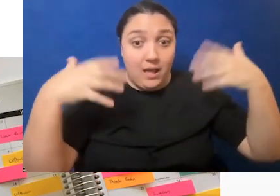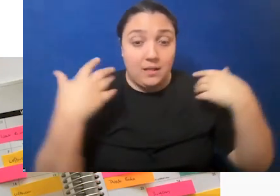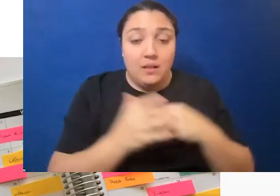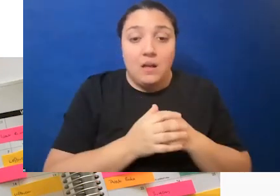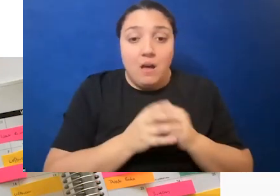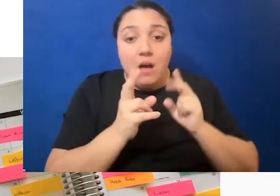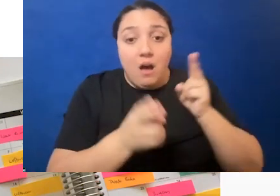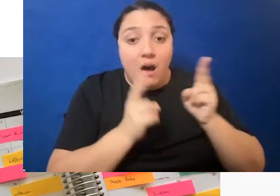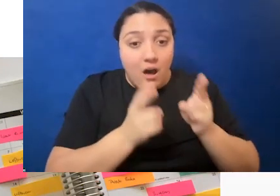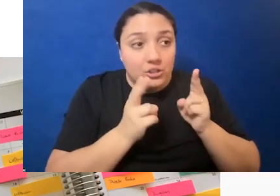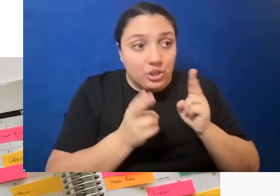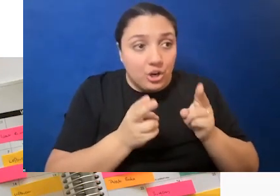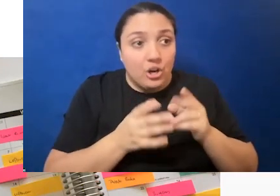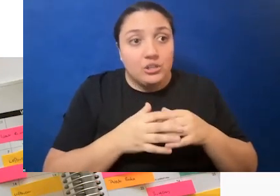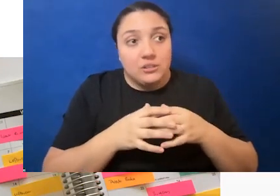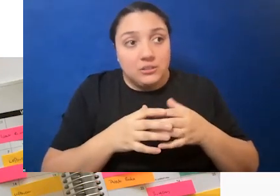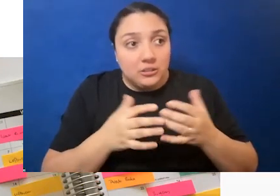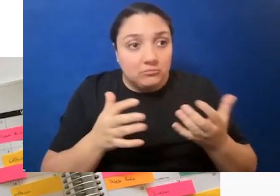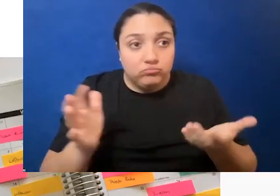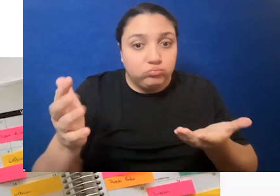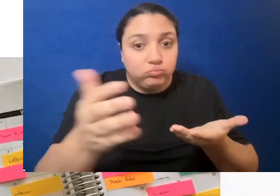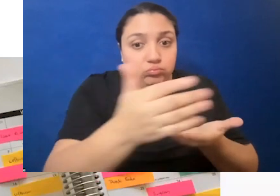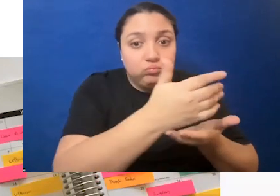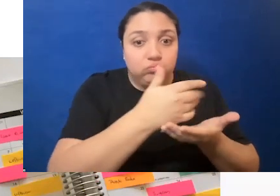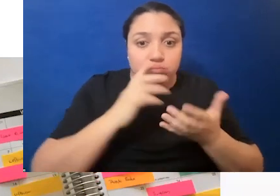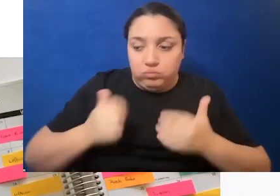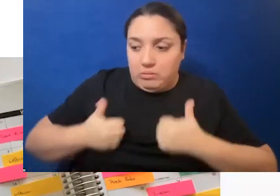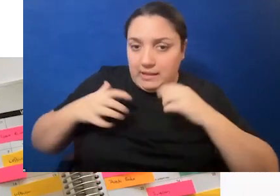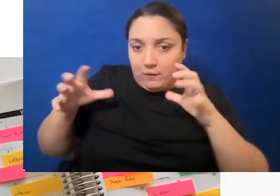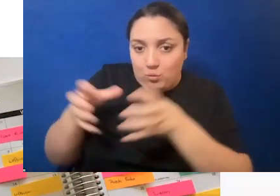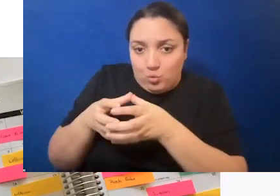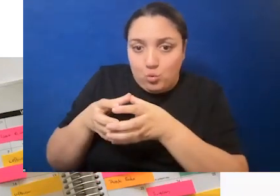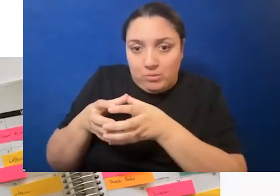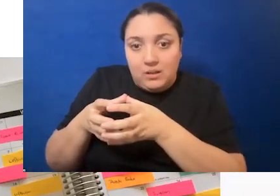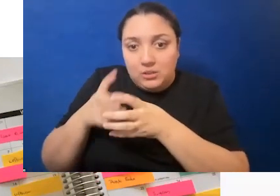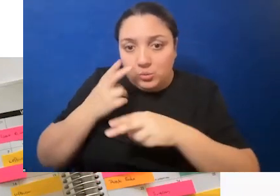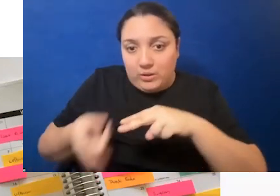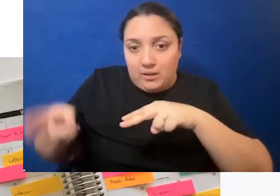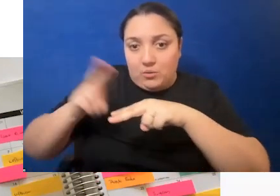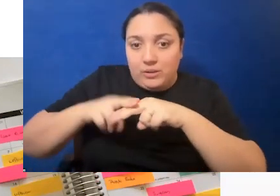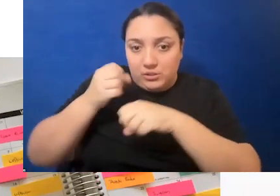HUNTERS AND GATHERS AND LIVED IN GROUPS TO INCREASE THE SURVIVAL.